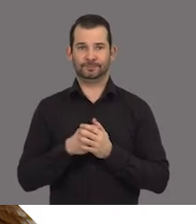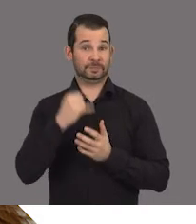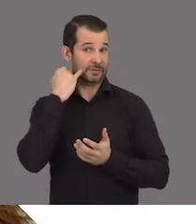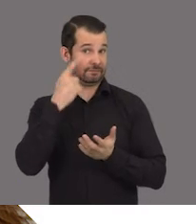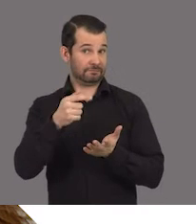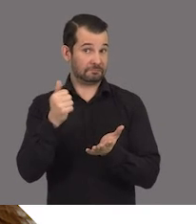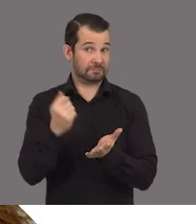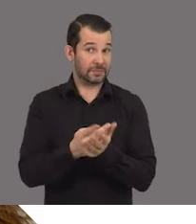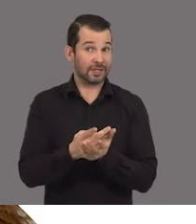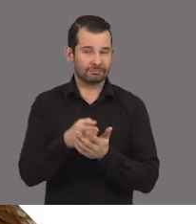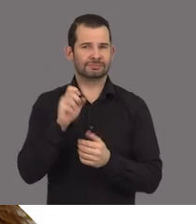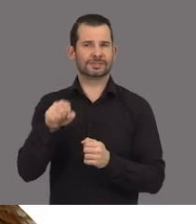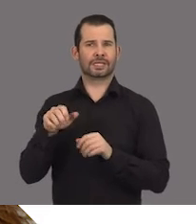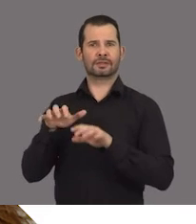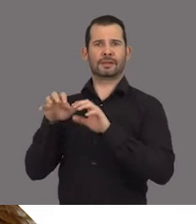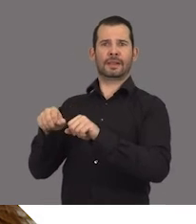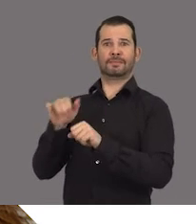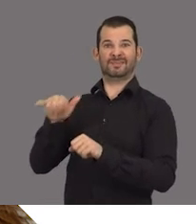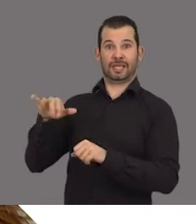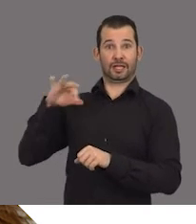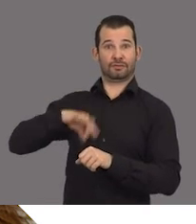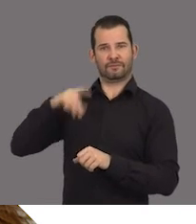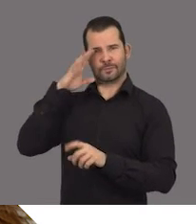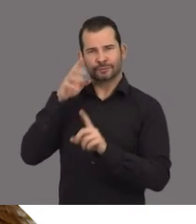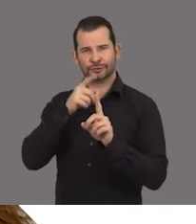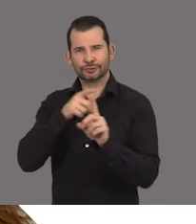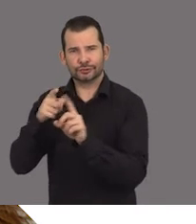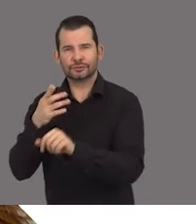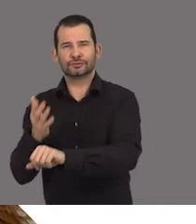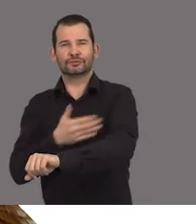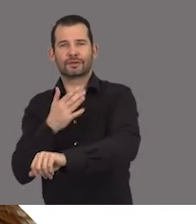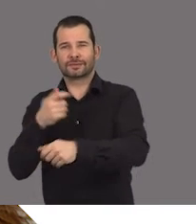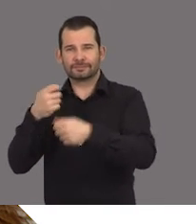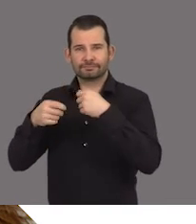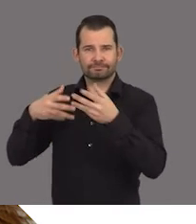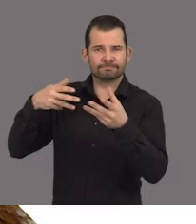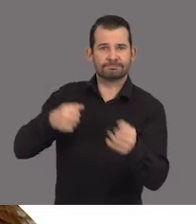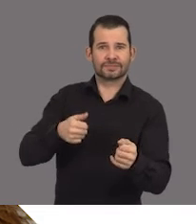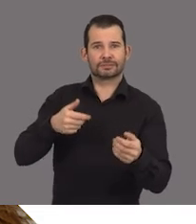renovation expenses spent to create a self-contained secondary unit.